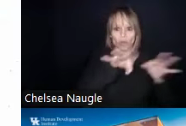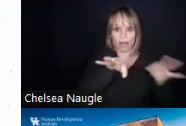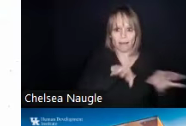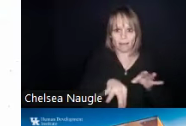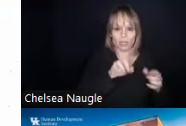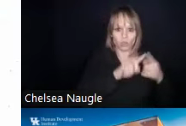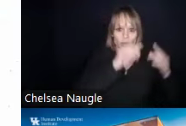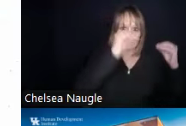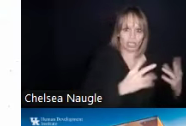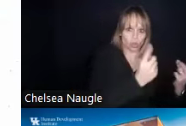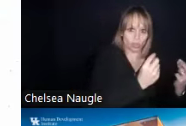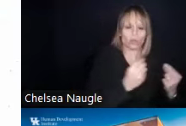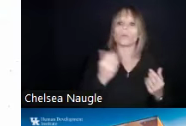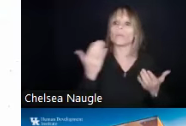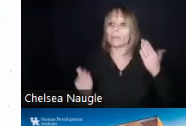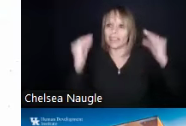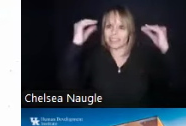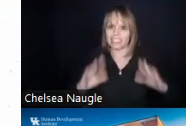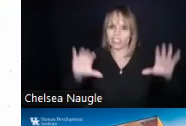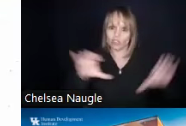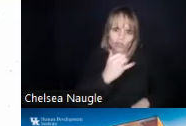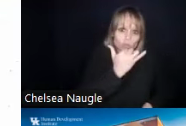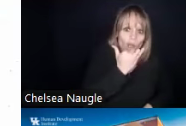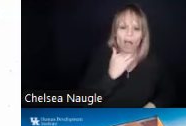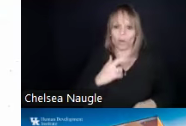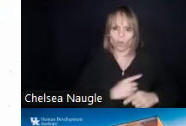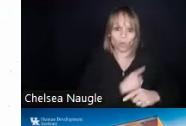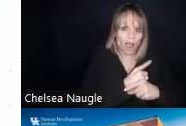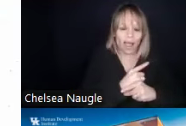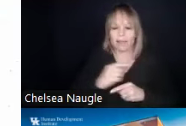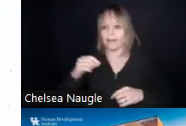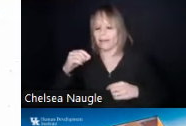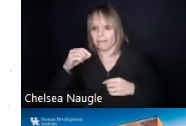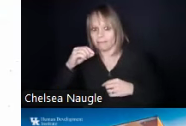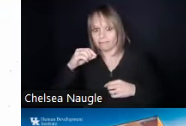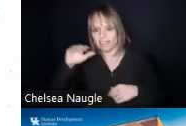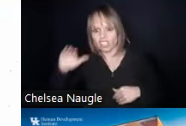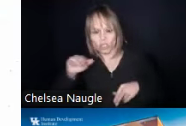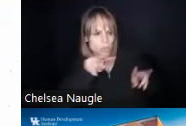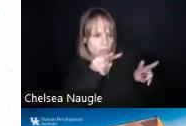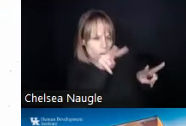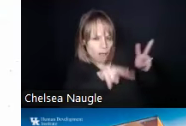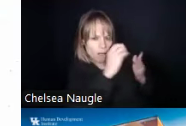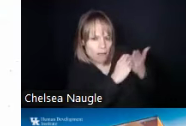or wrong and the kid has to detect what they did right and what they did wrong as part of internalizing their understanding. So for those kids that